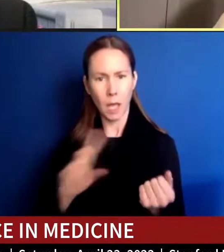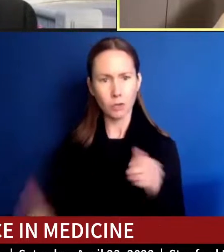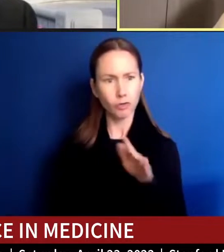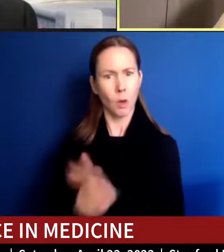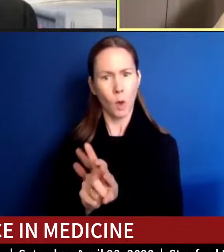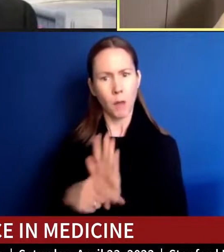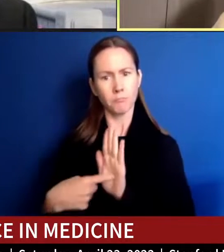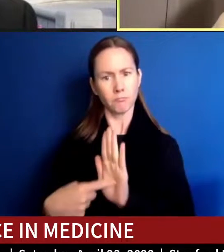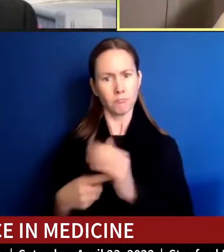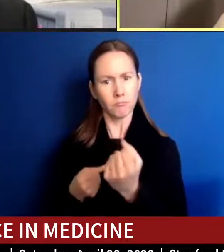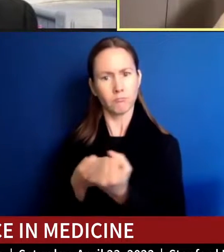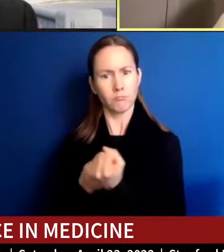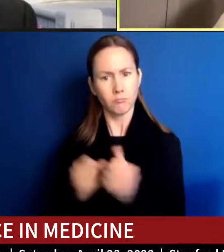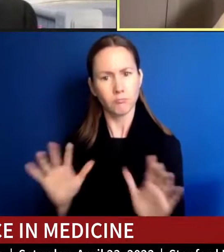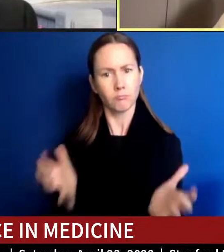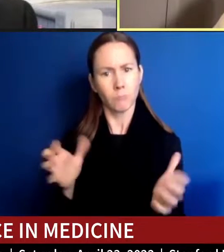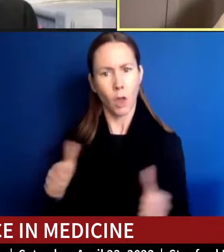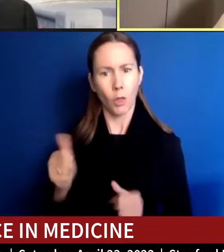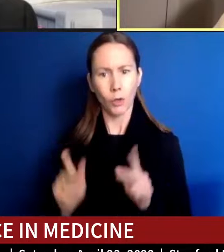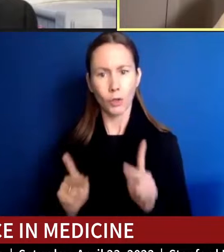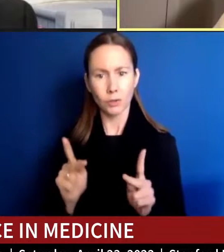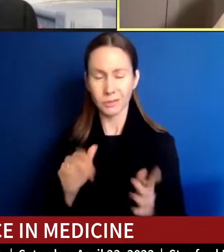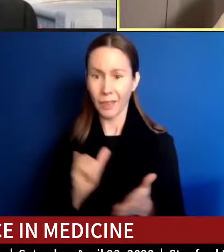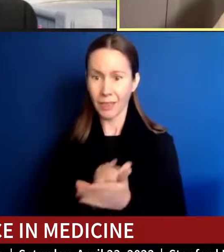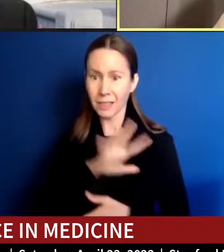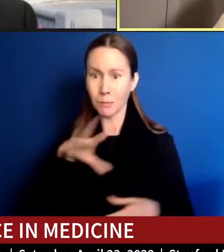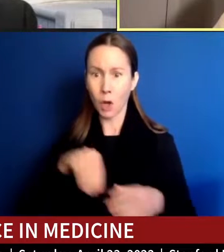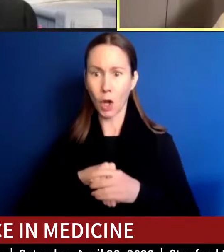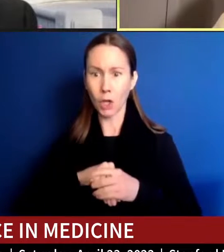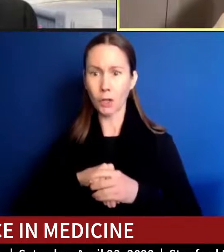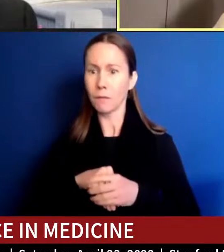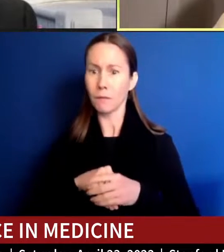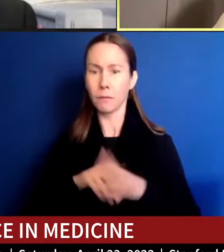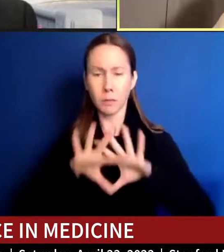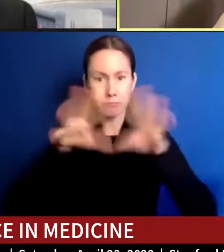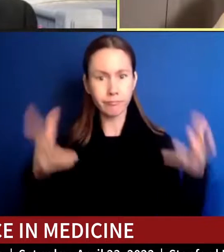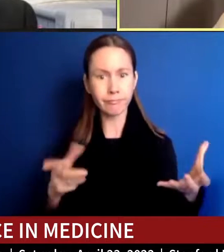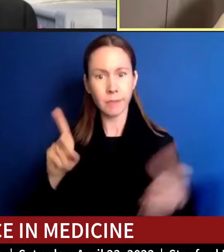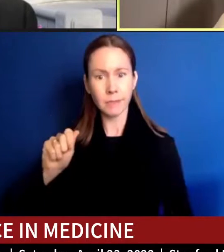and that is absolutely part of disability justice, is to use